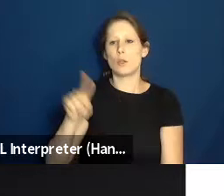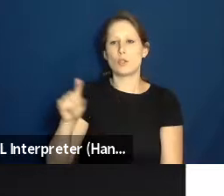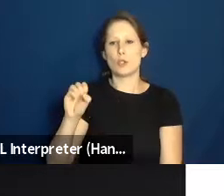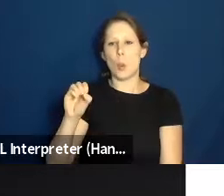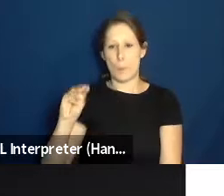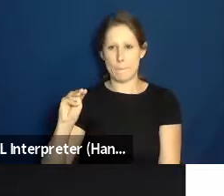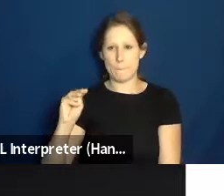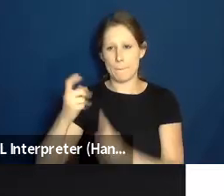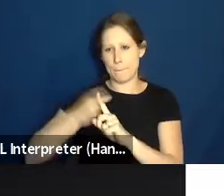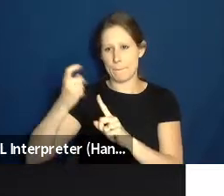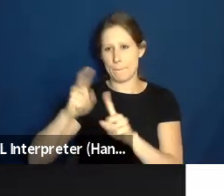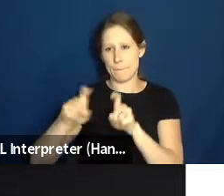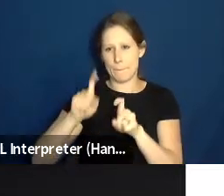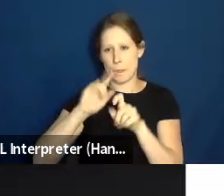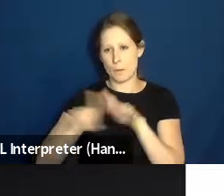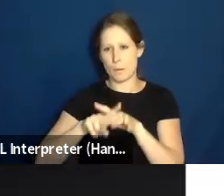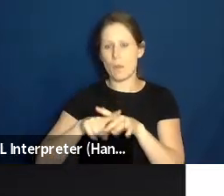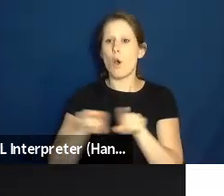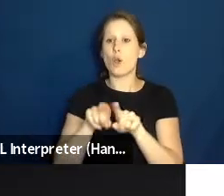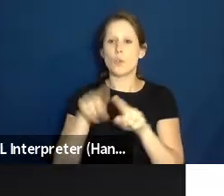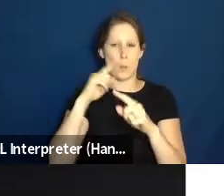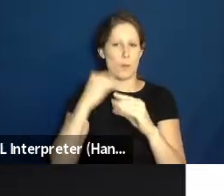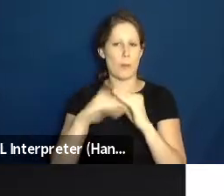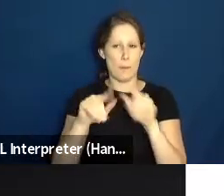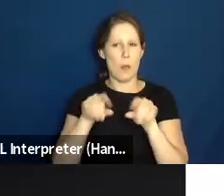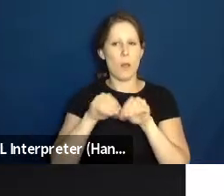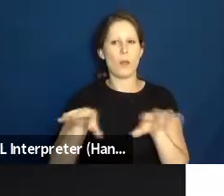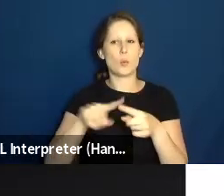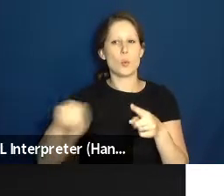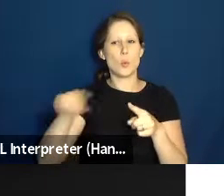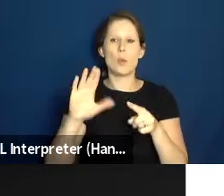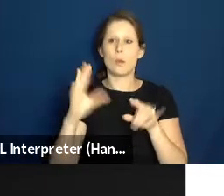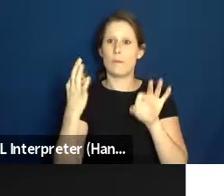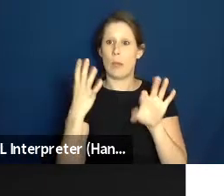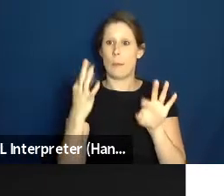and I will also send it to you. You feedback is very helpful for us and our funders.